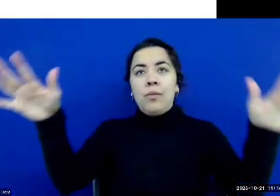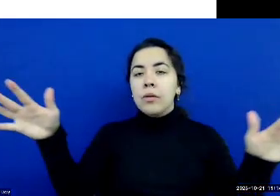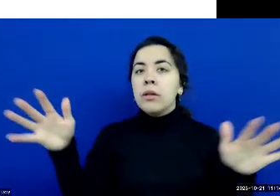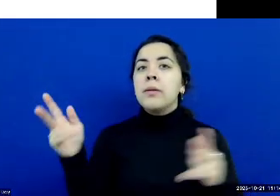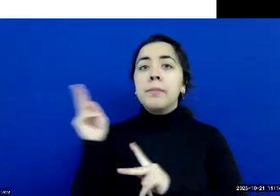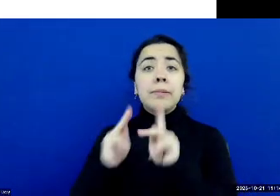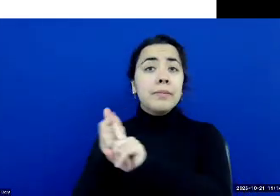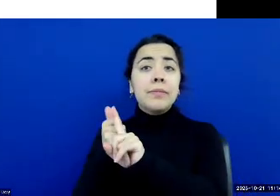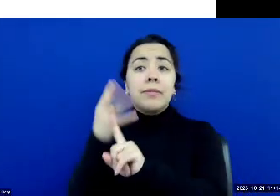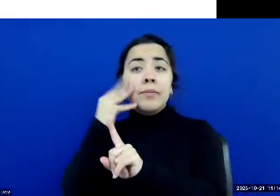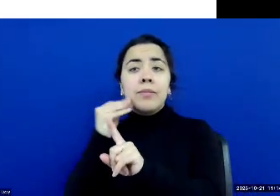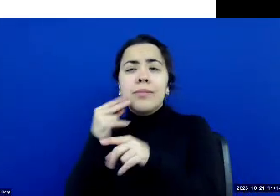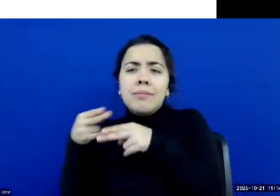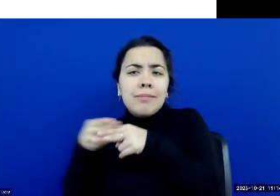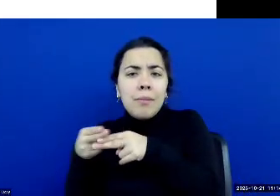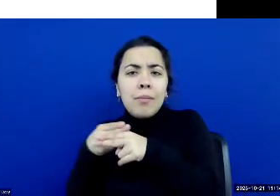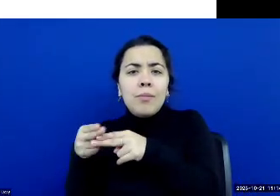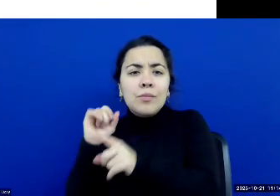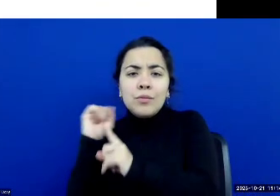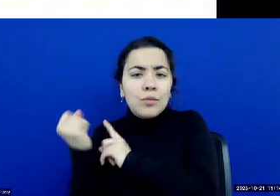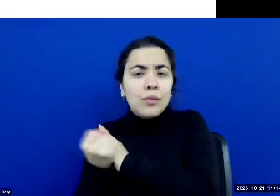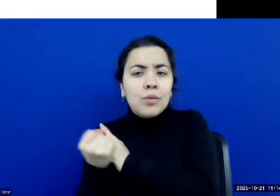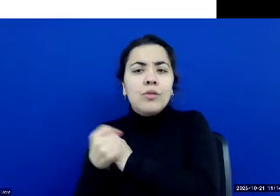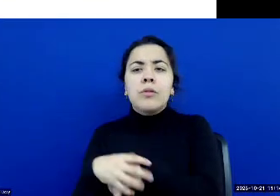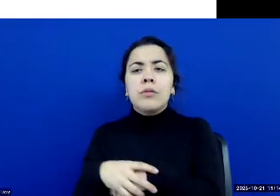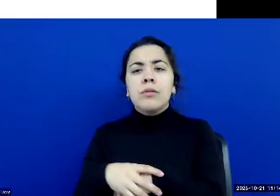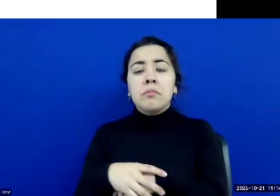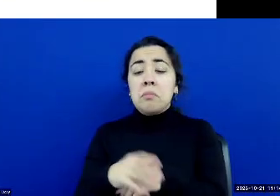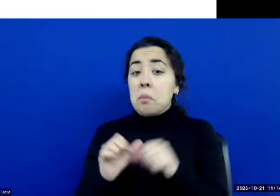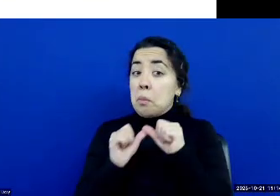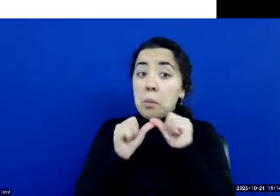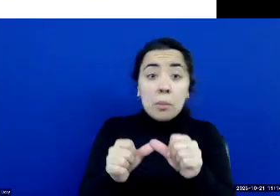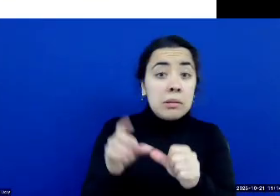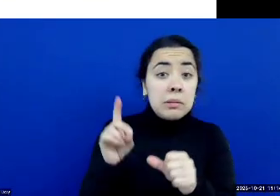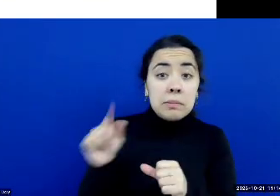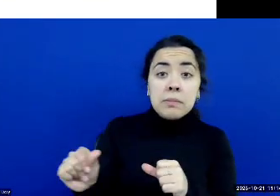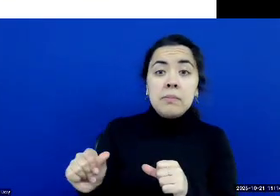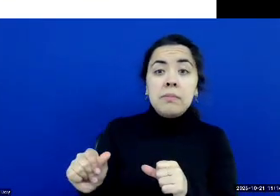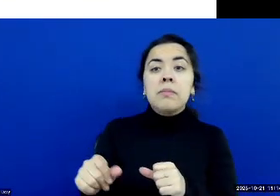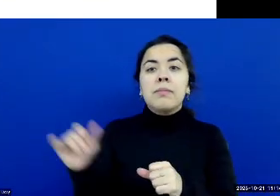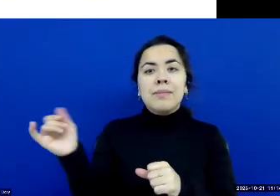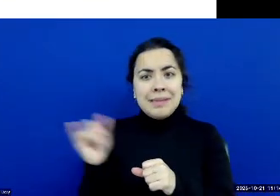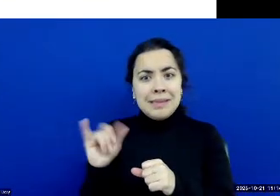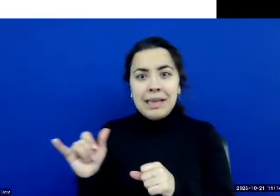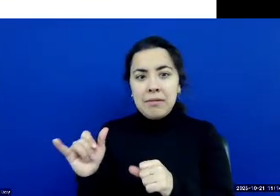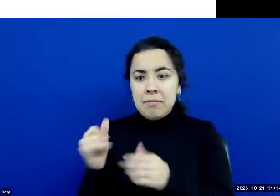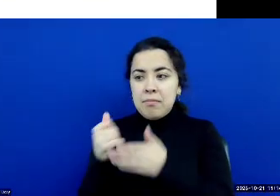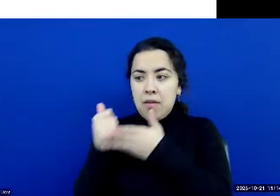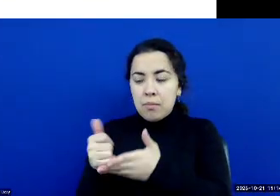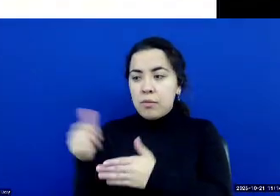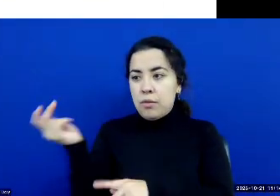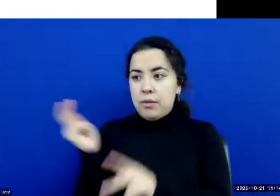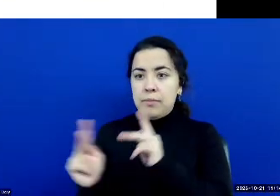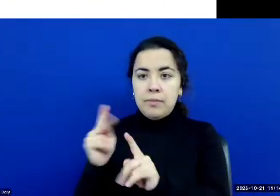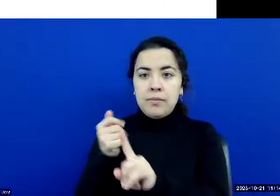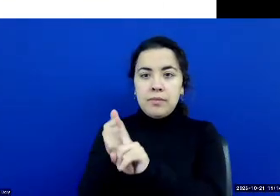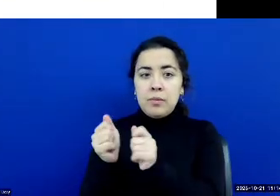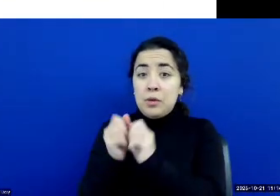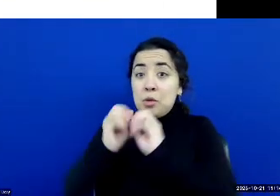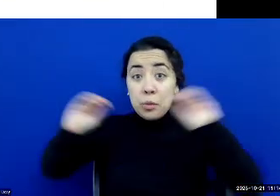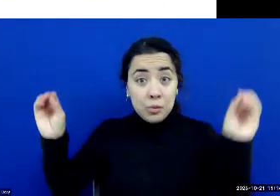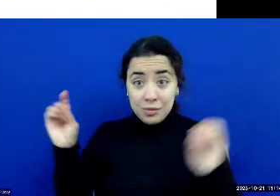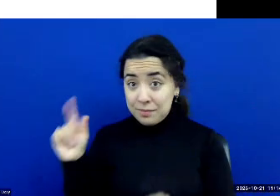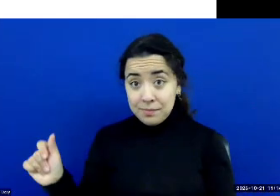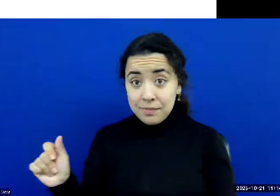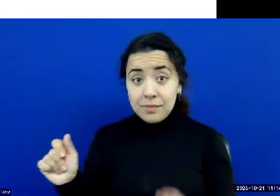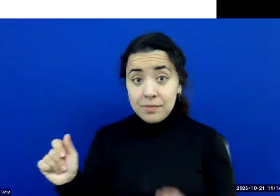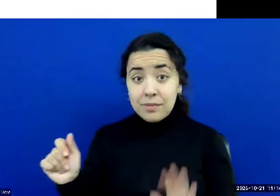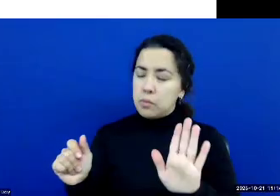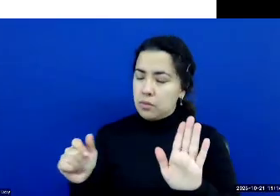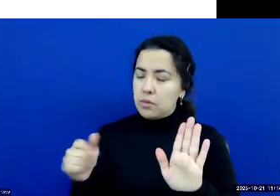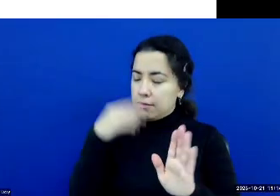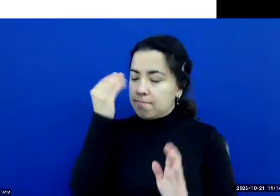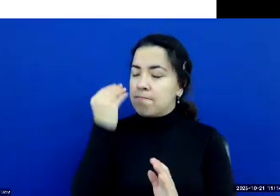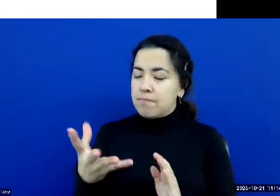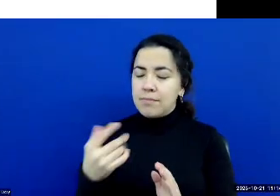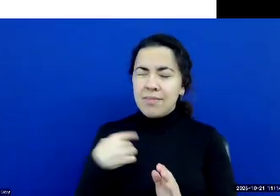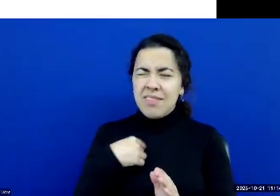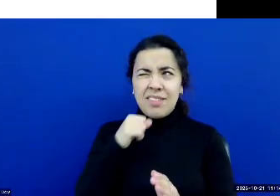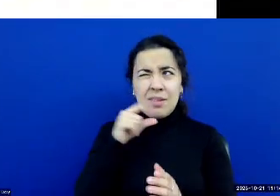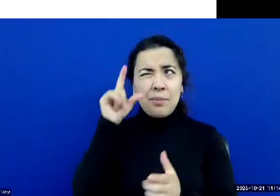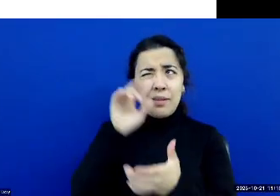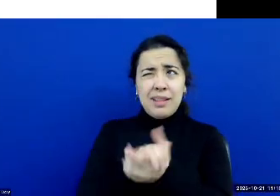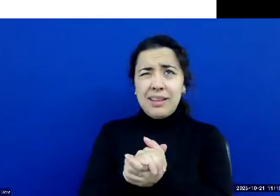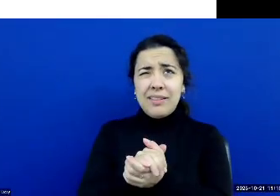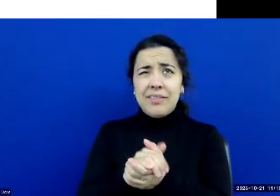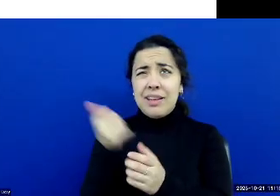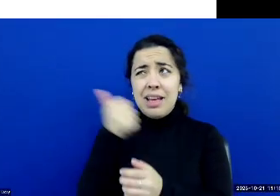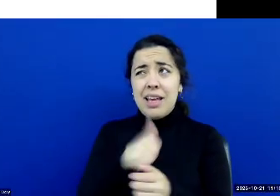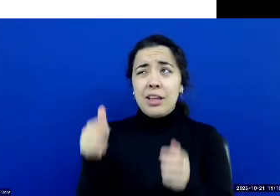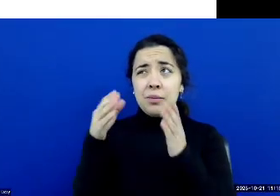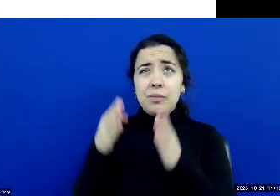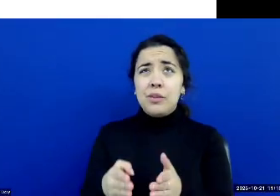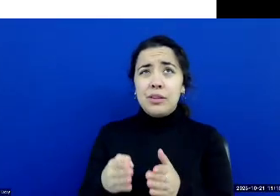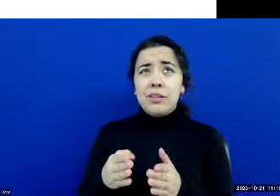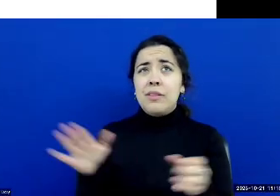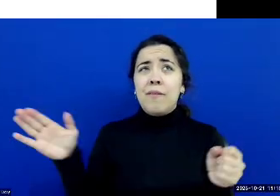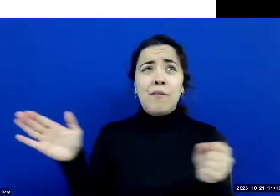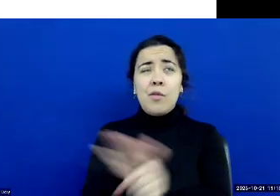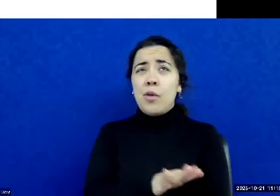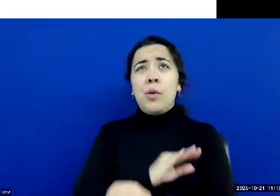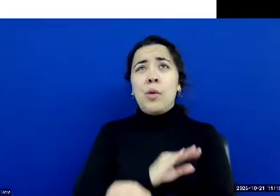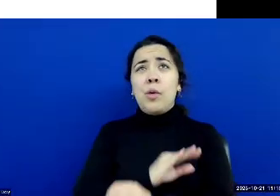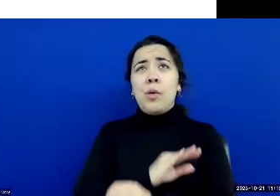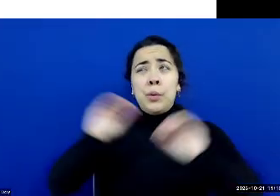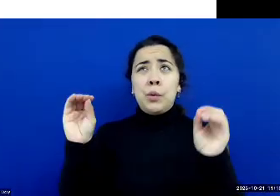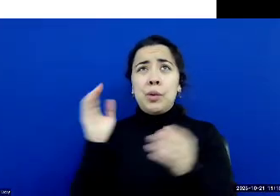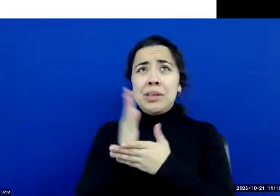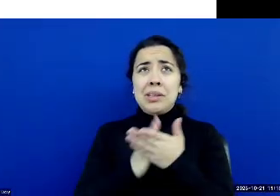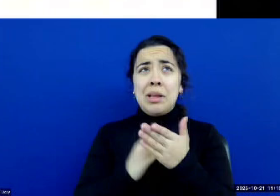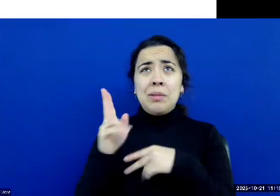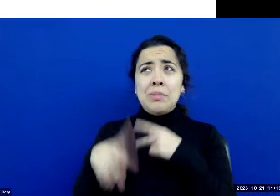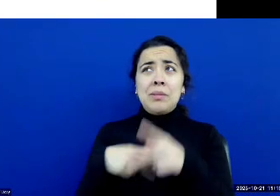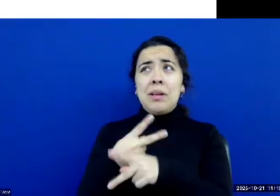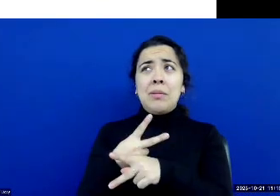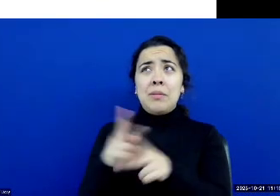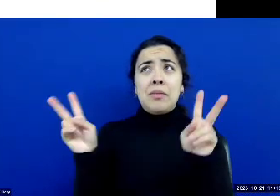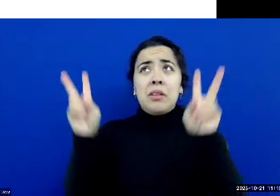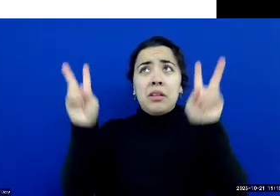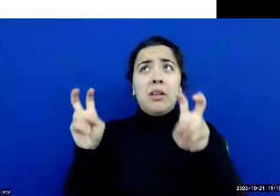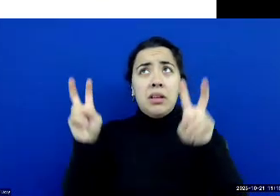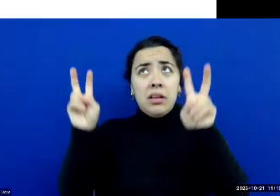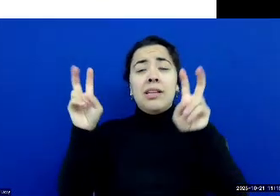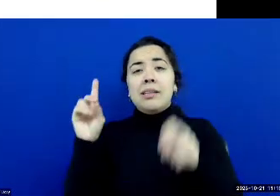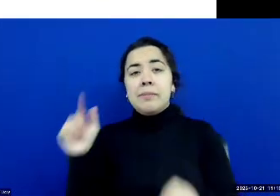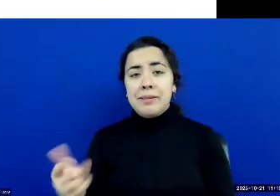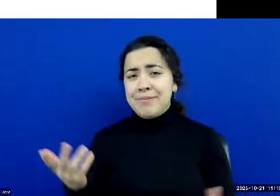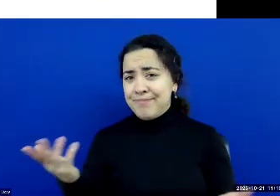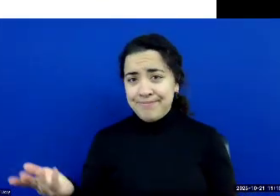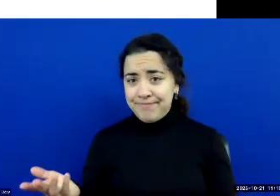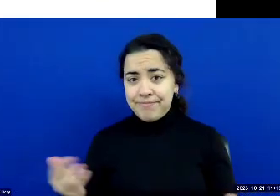Kathleen DeForest: Right? It helps people who experience temporary, situational, permanent disabilities, as well as helping people with no disabilities. And truly, I don't really believe there's anyone that is completely free of some sort of, quote, disability.